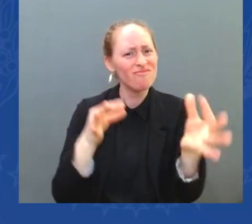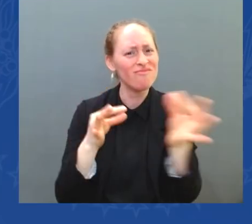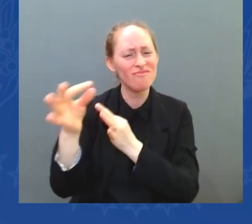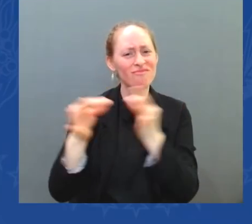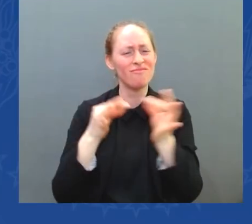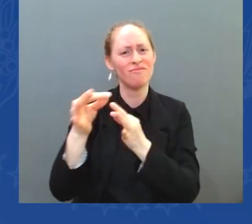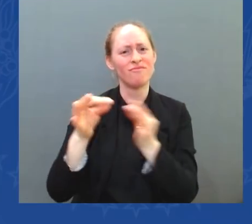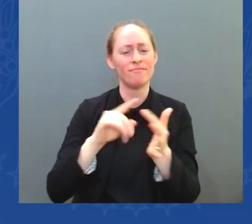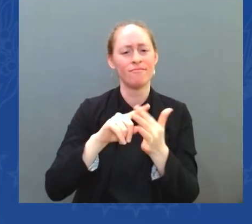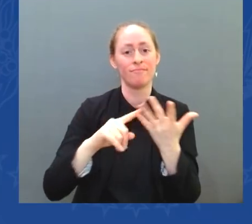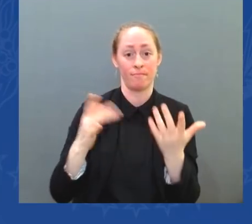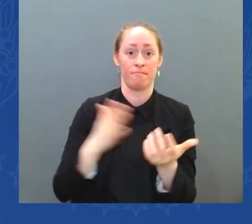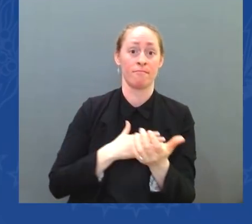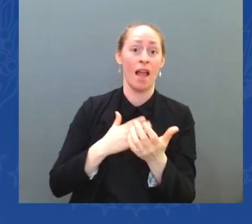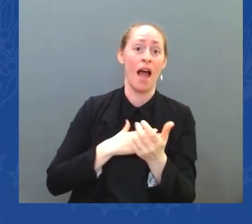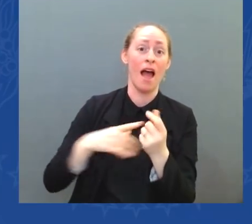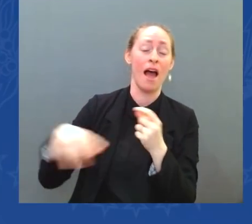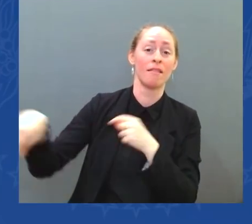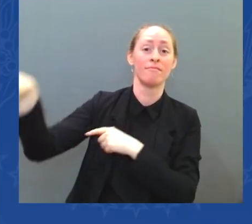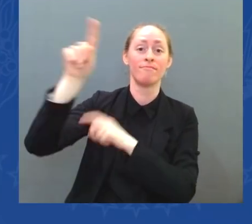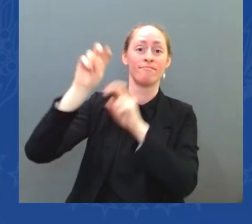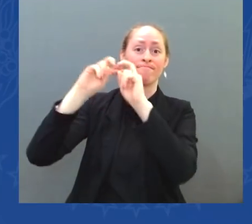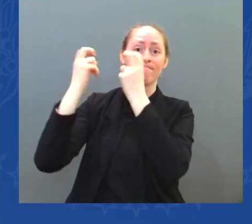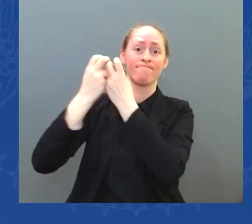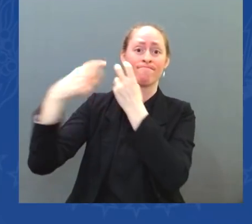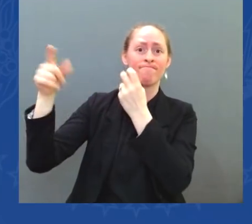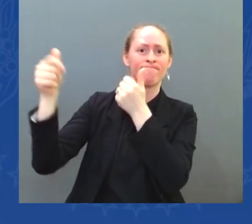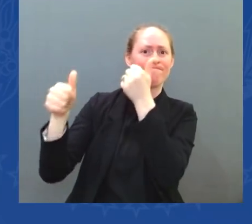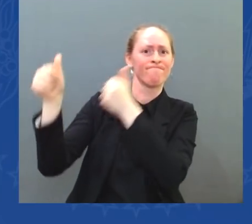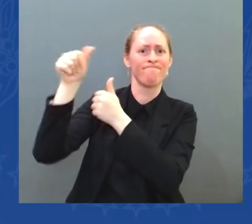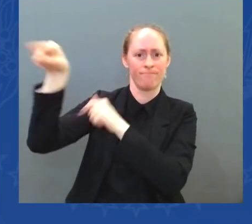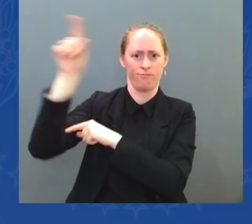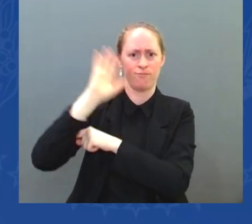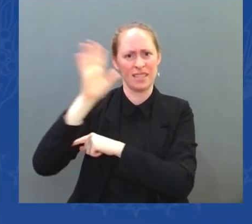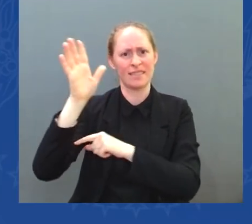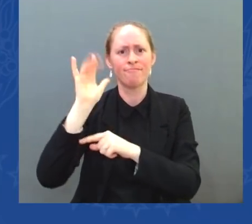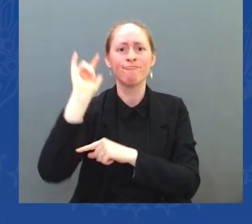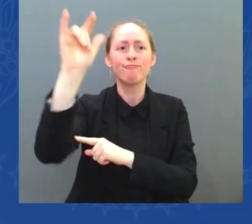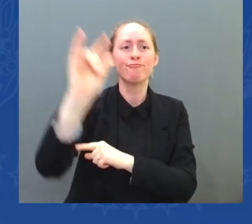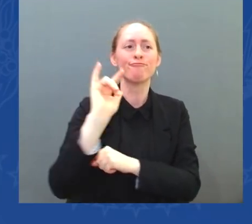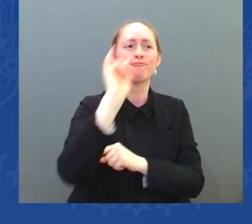to talk about how we can do even more to create jobs and opportunity,